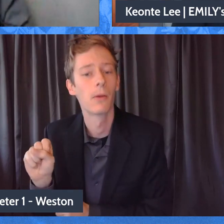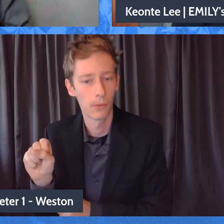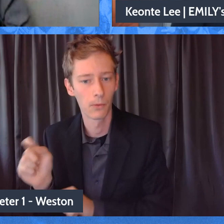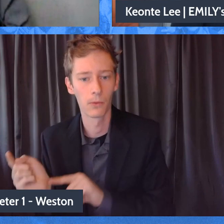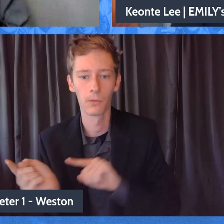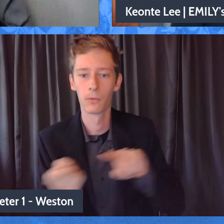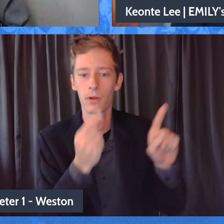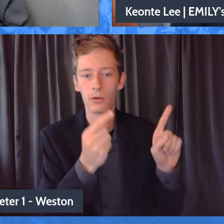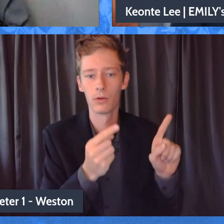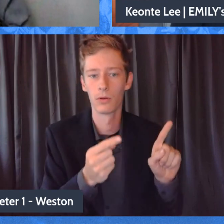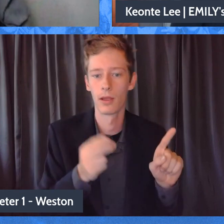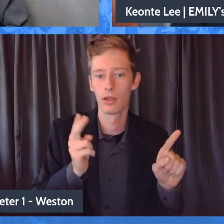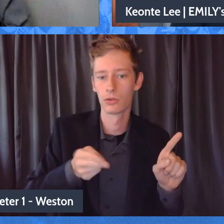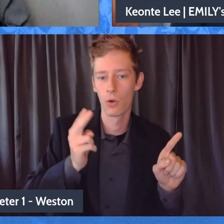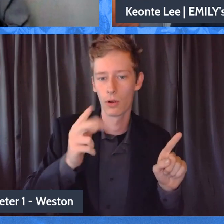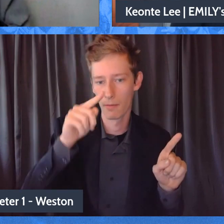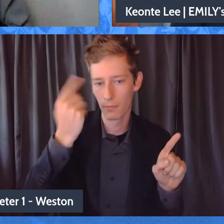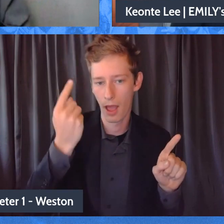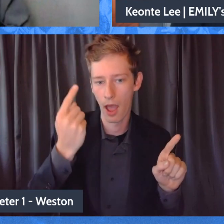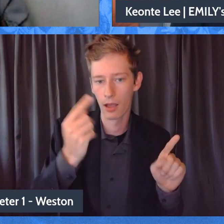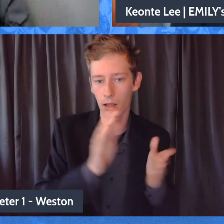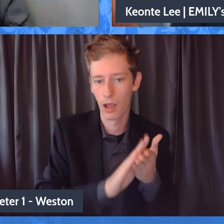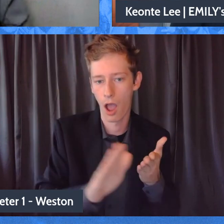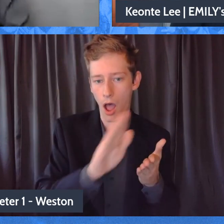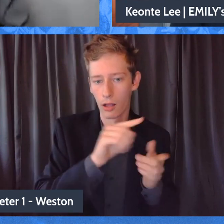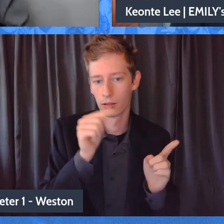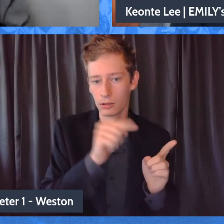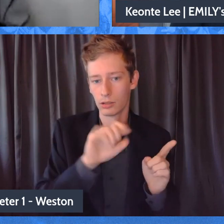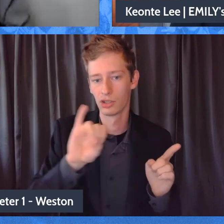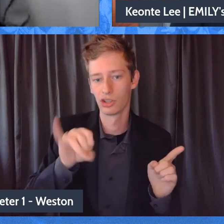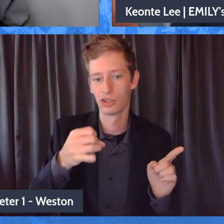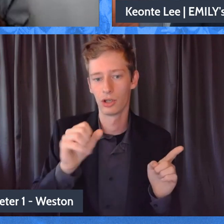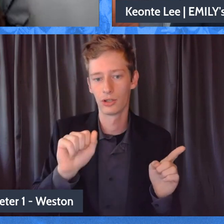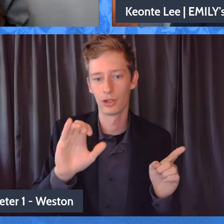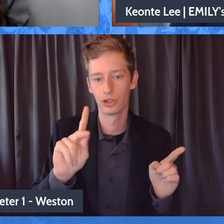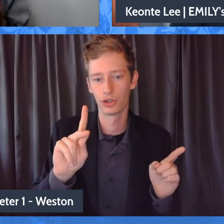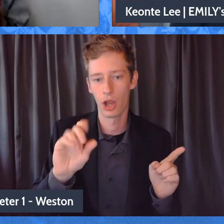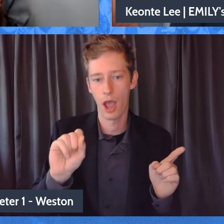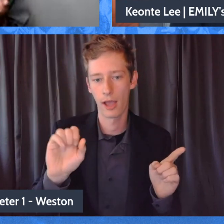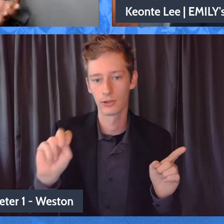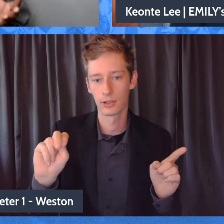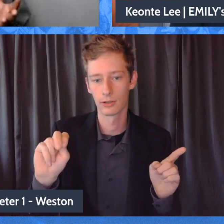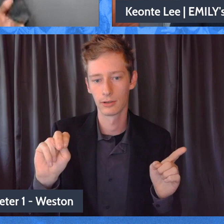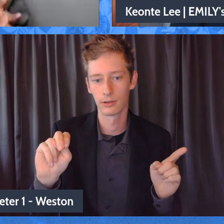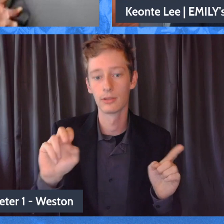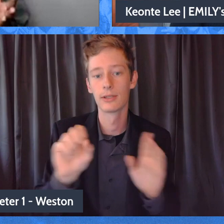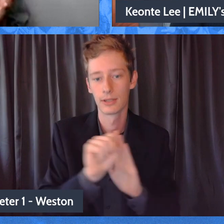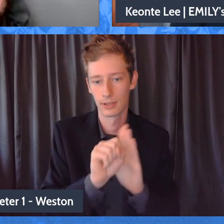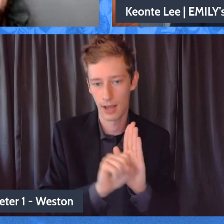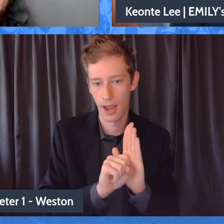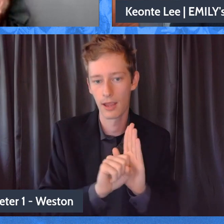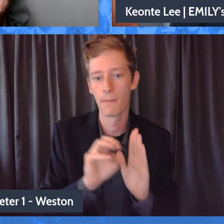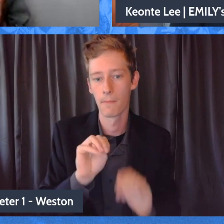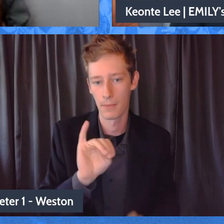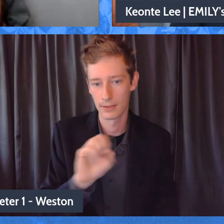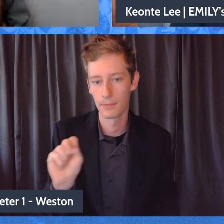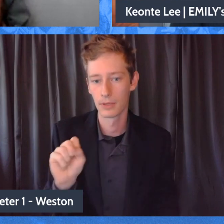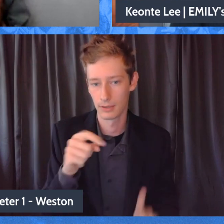at Jackson State University in Jackson, Mississippi, where I had professors who were